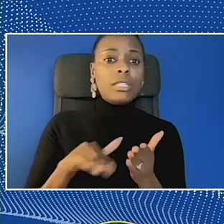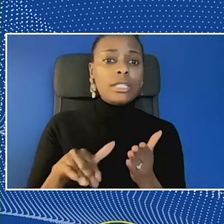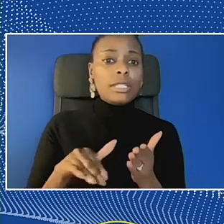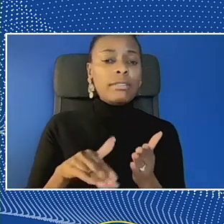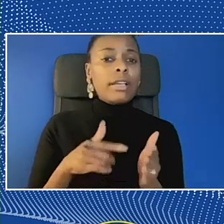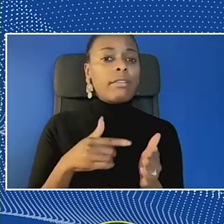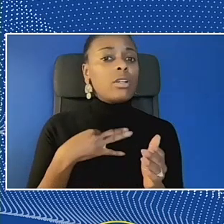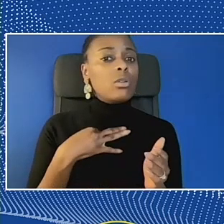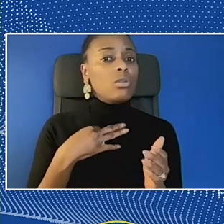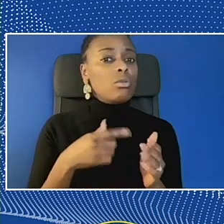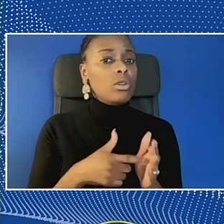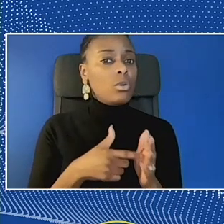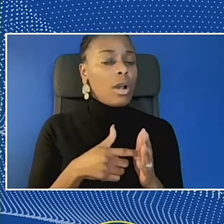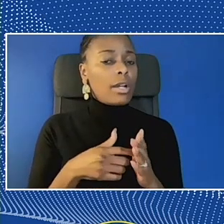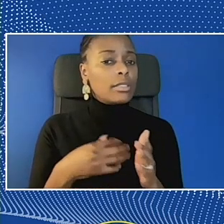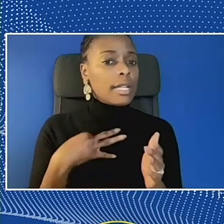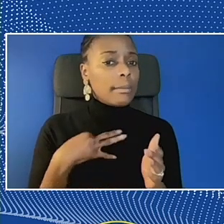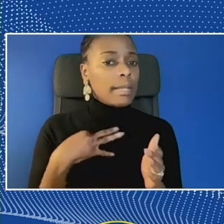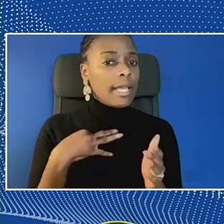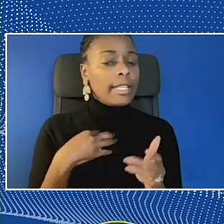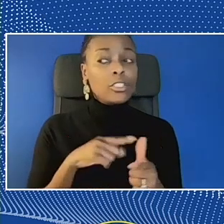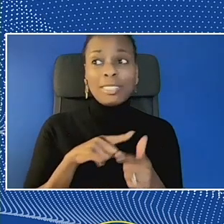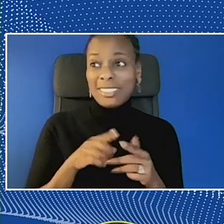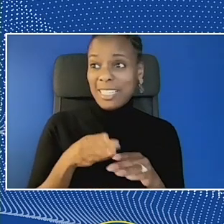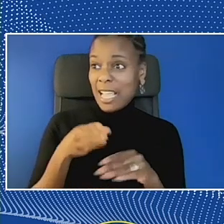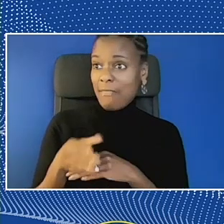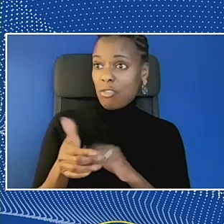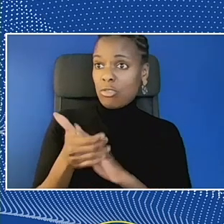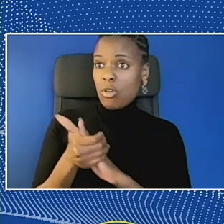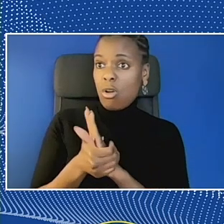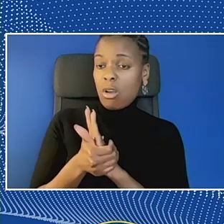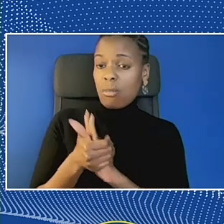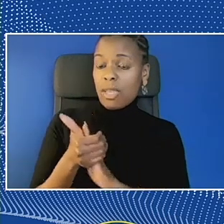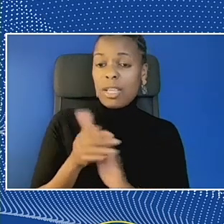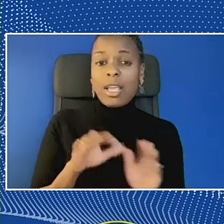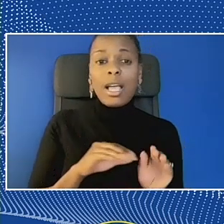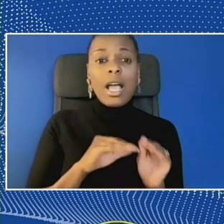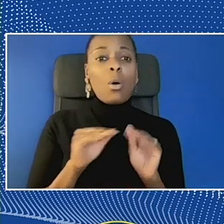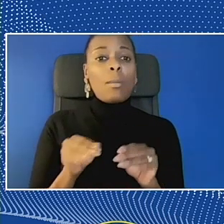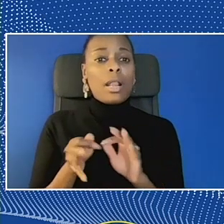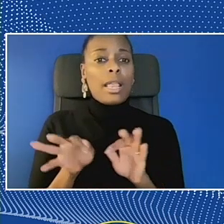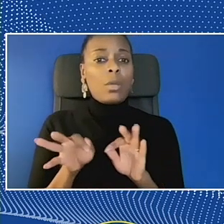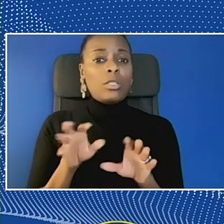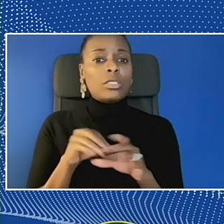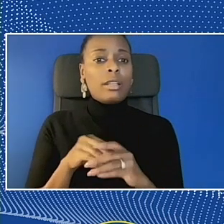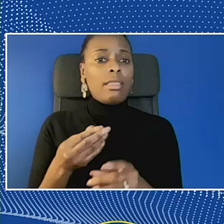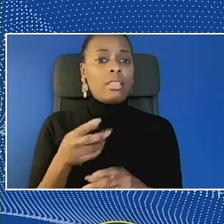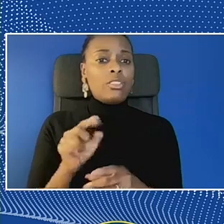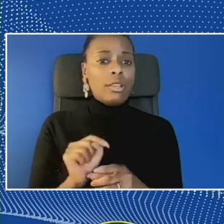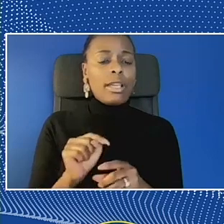automated. I'll put a different kind of language in the chat. I'm not wedded to how that goes. I just think I support what